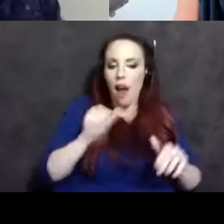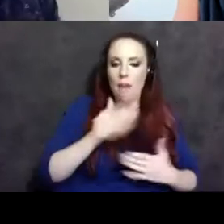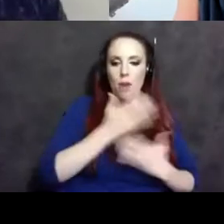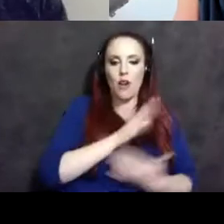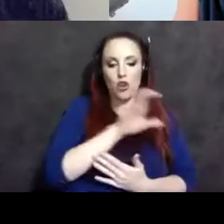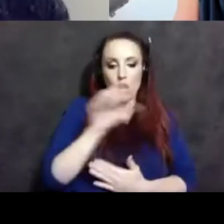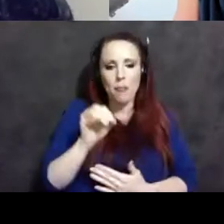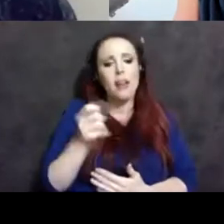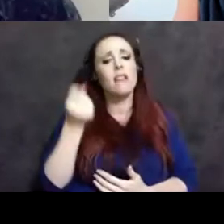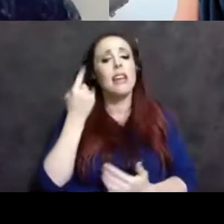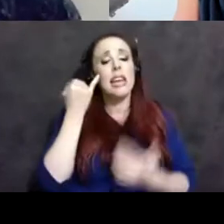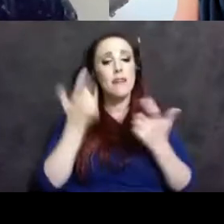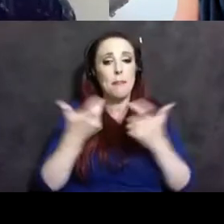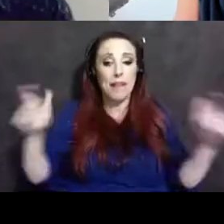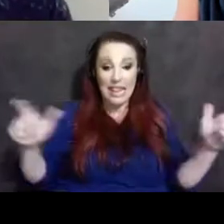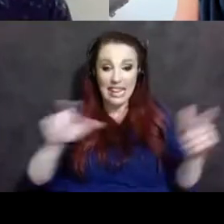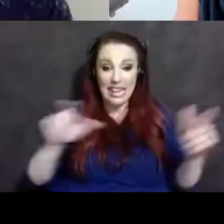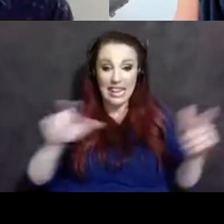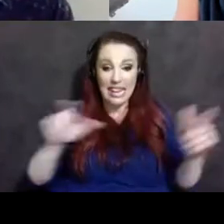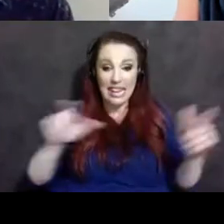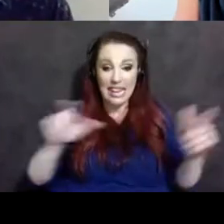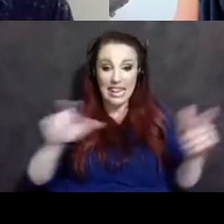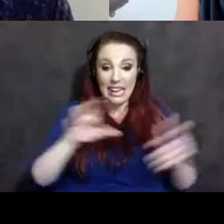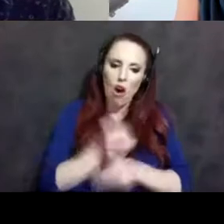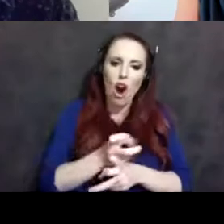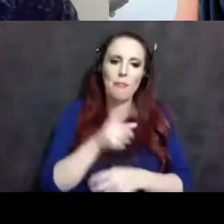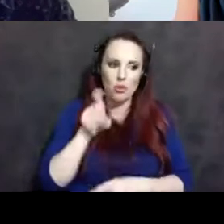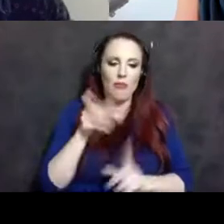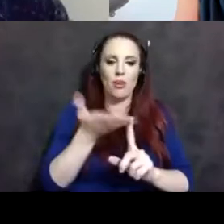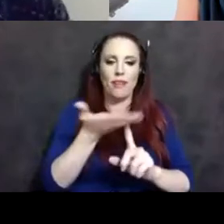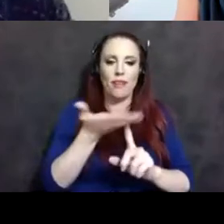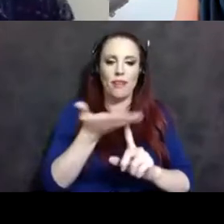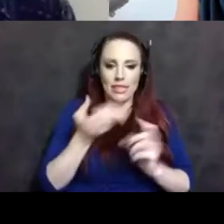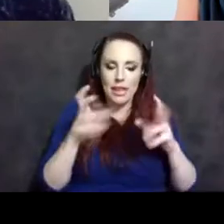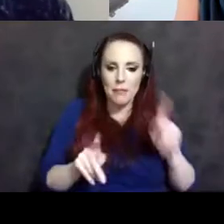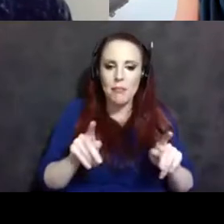If you're in a huge company, this is even harder because then you have to connect so many people.